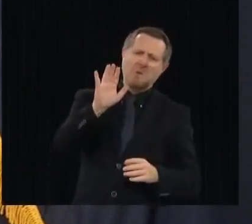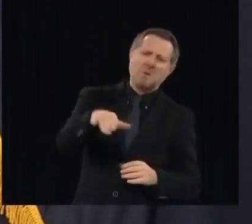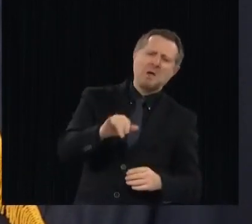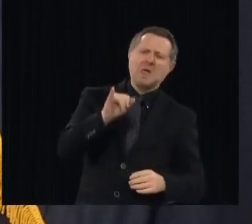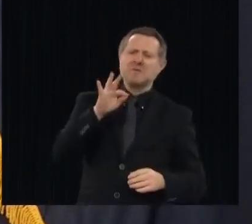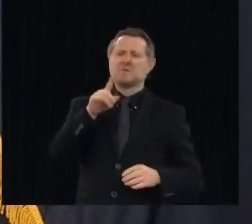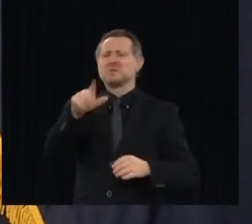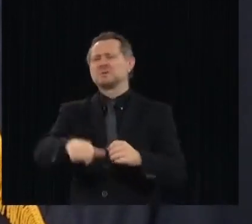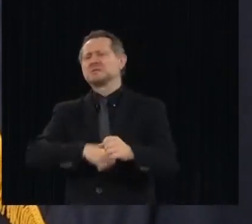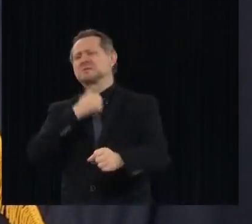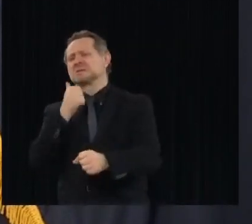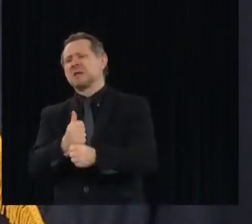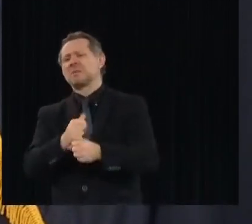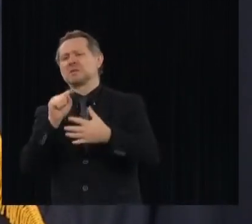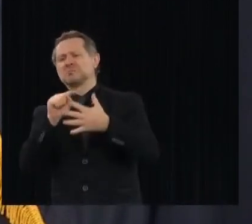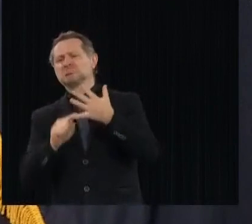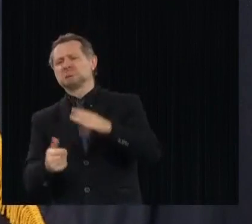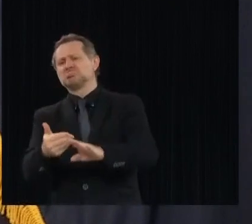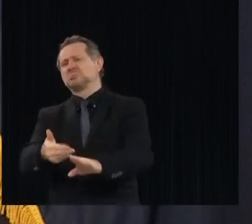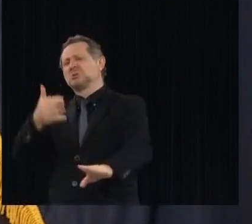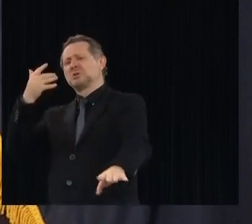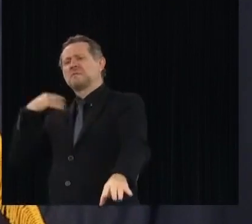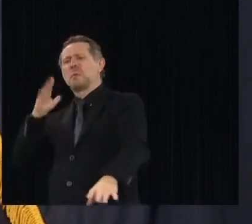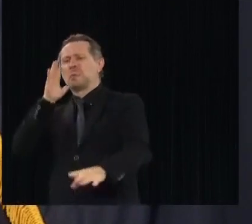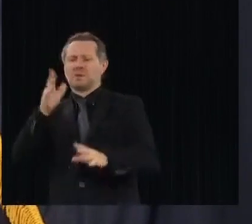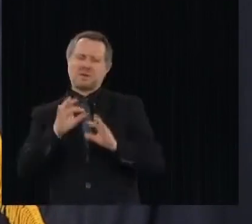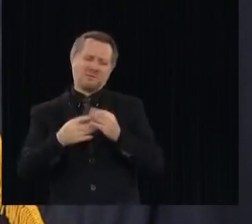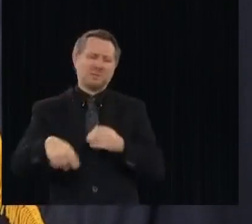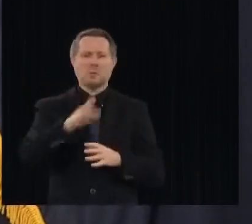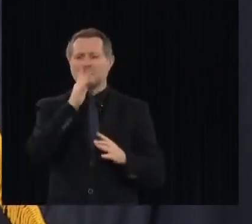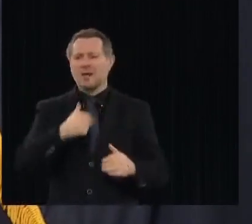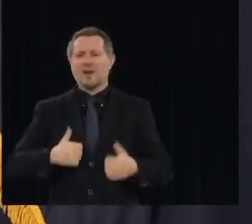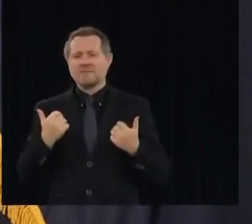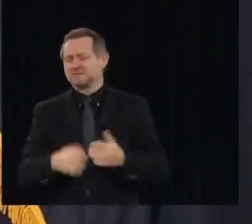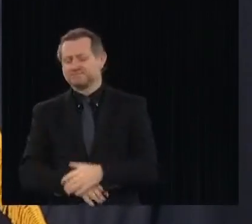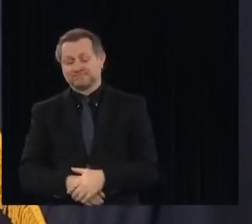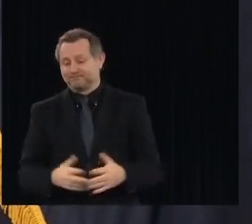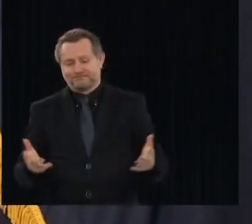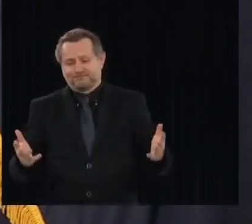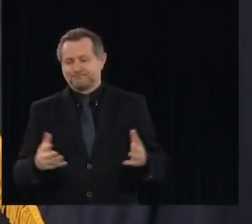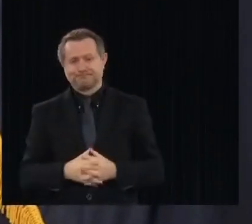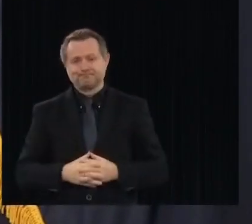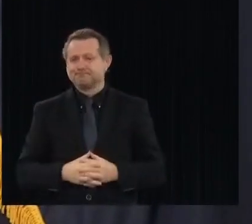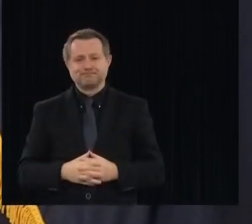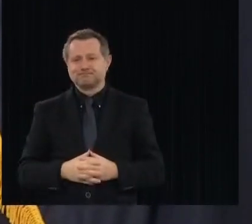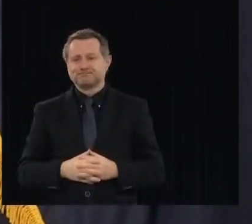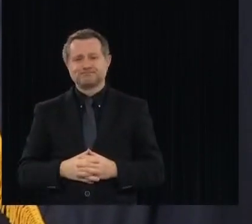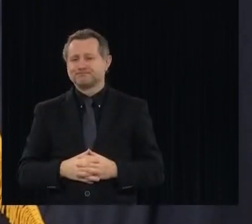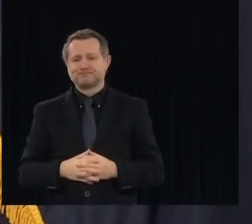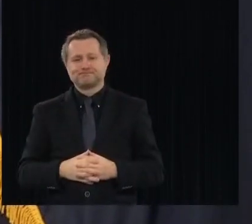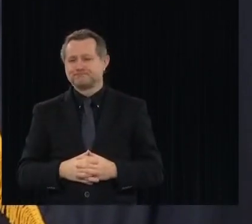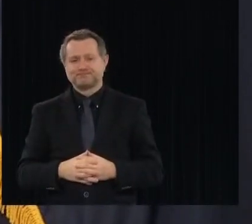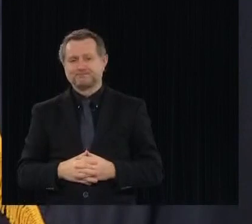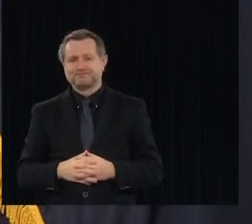I DON'T THINK THERE IS ANY LOGICAL RATIONAL TO SAY THEY